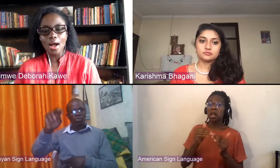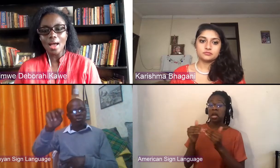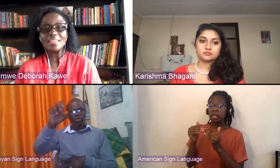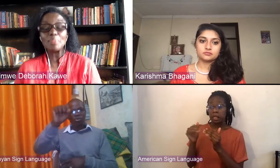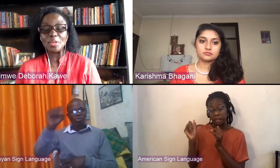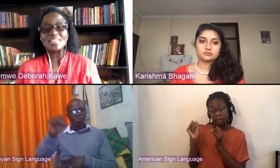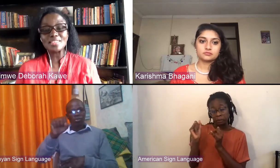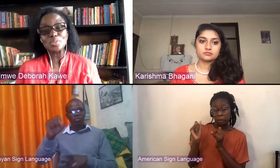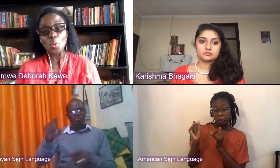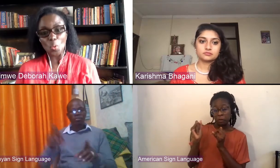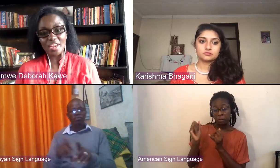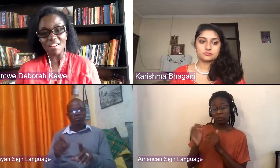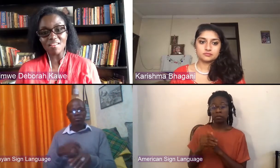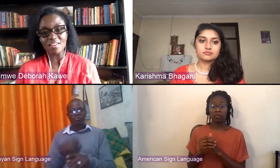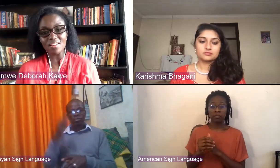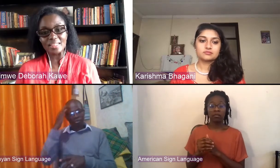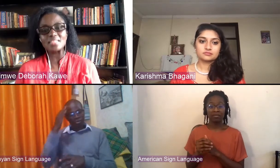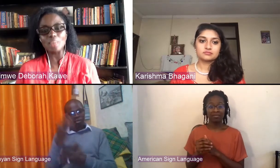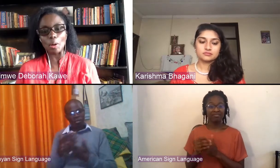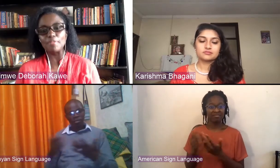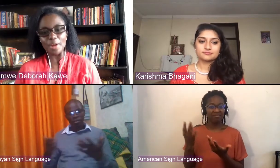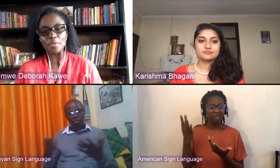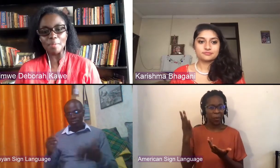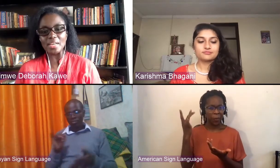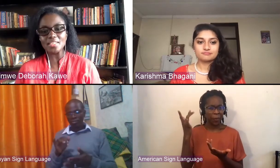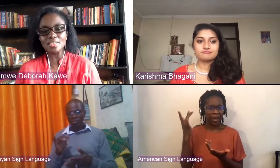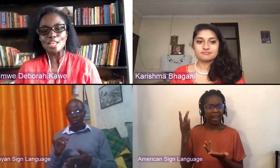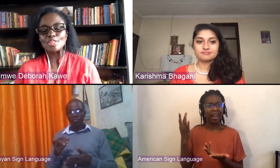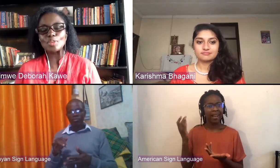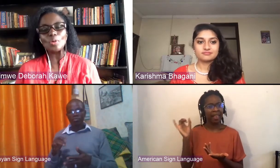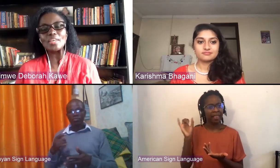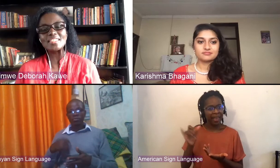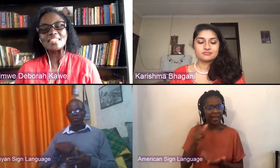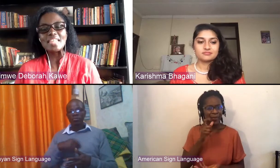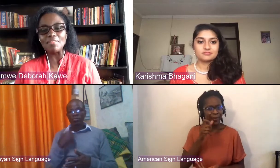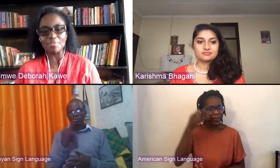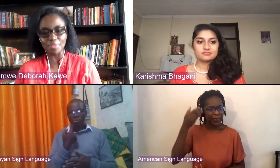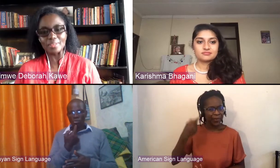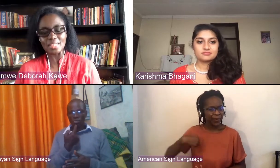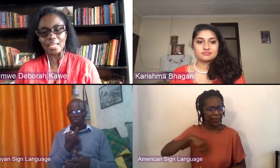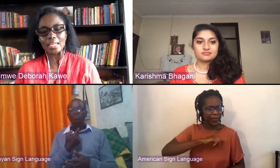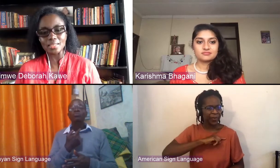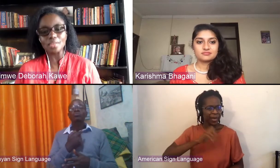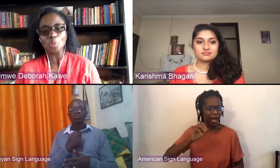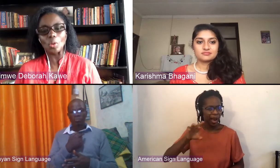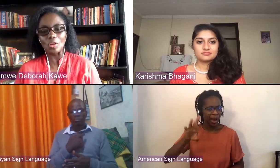I think because this is who we are, this is our environment. So it never feels like it's a tall order